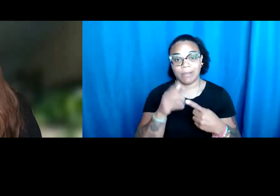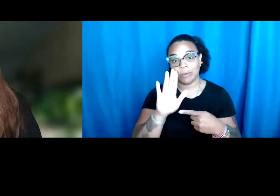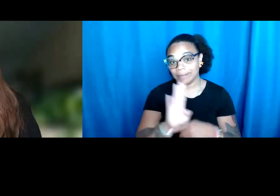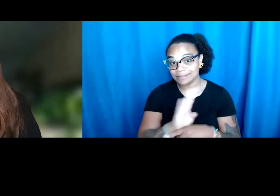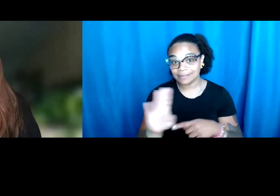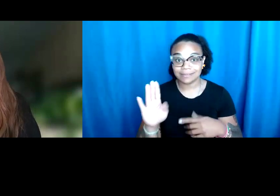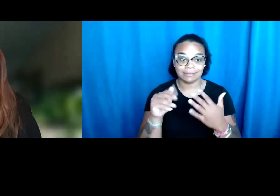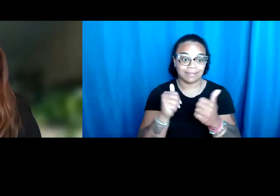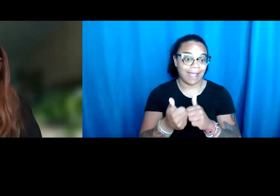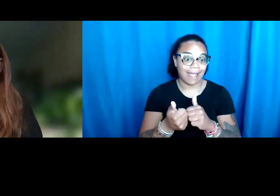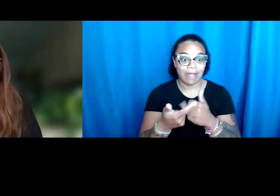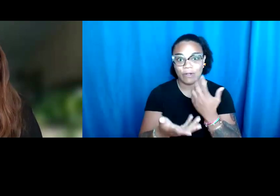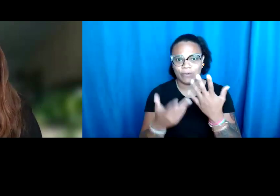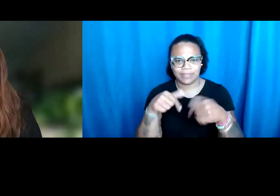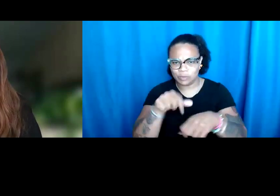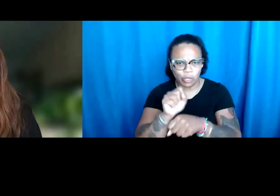how things work, what's going on.